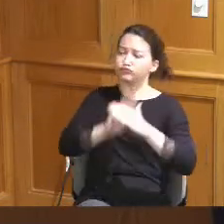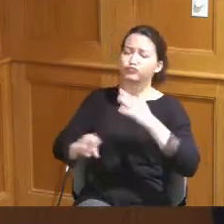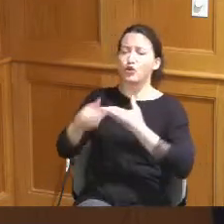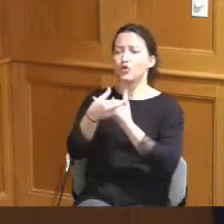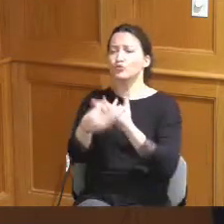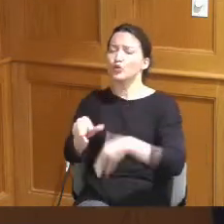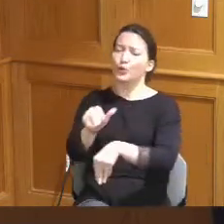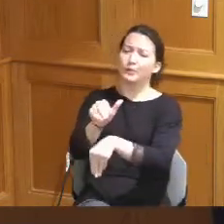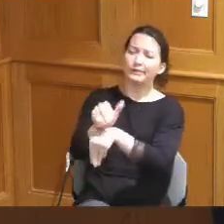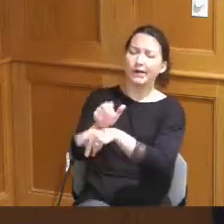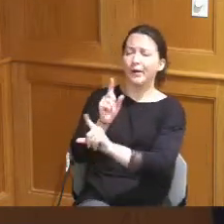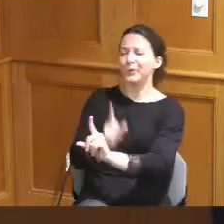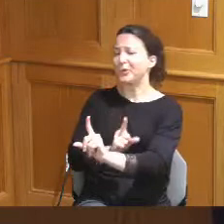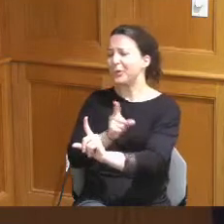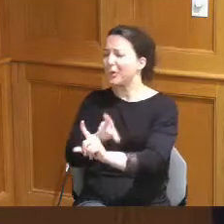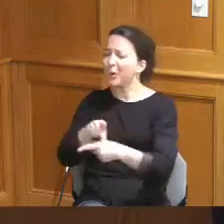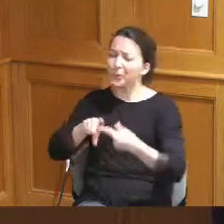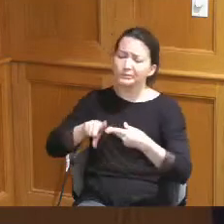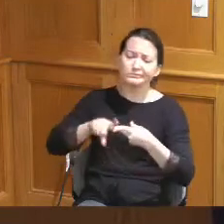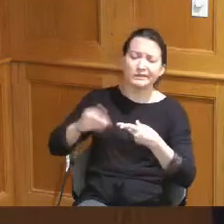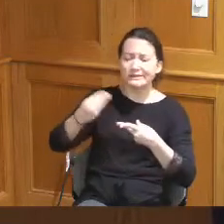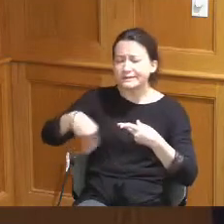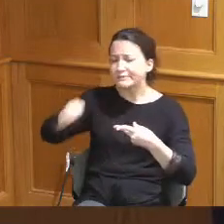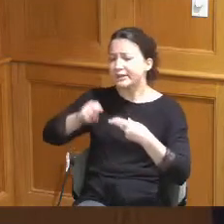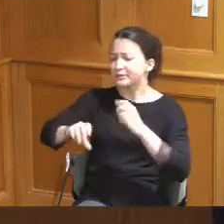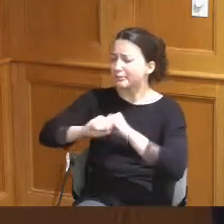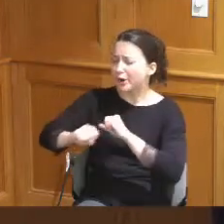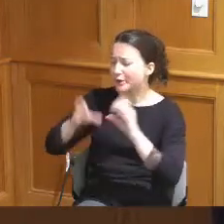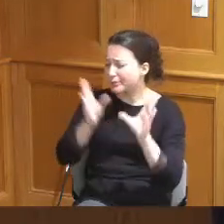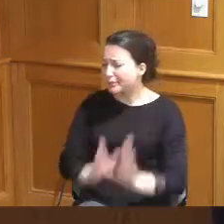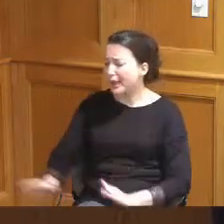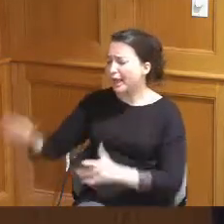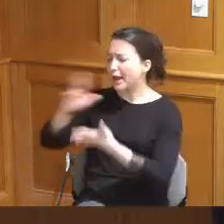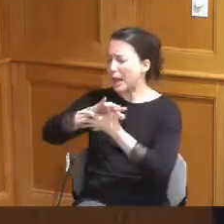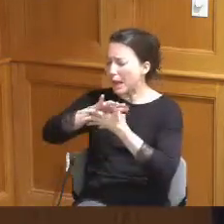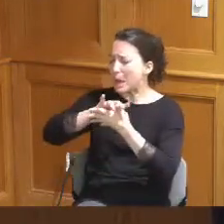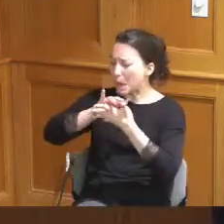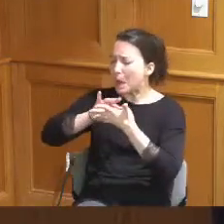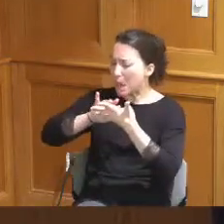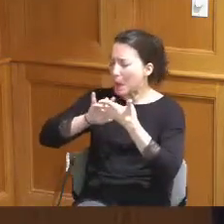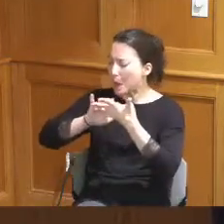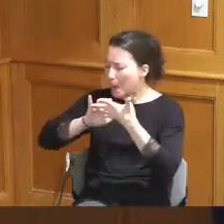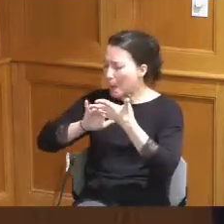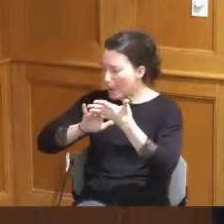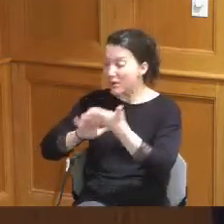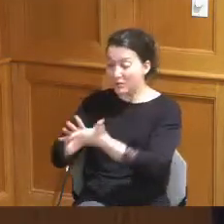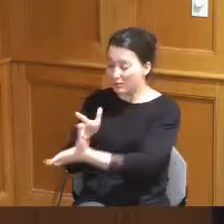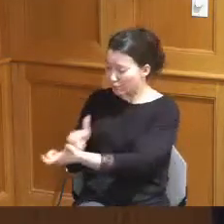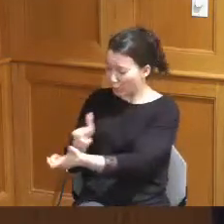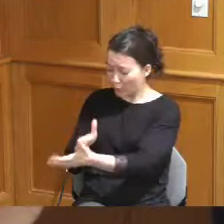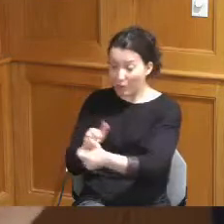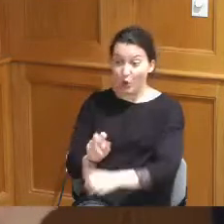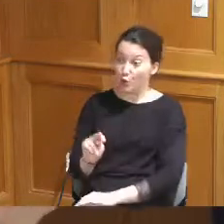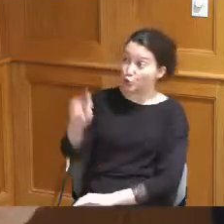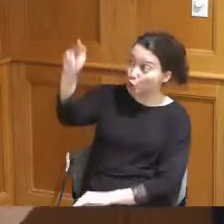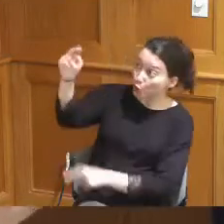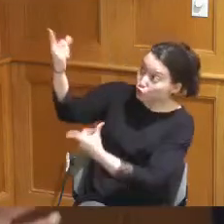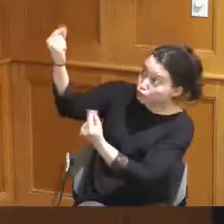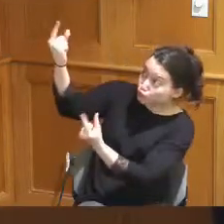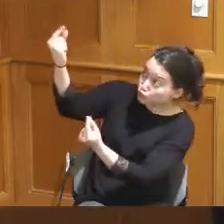goals sales and marketing plan so you could really get an update on what did the North do and what